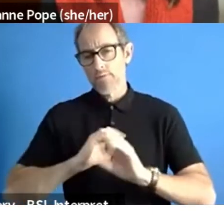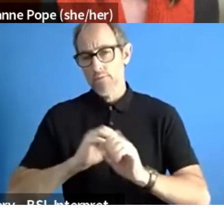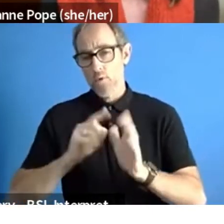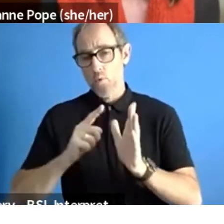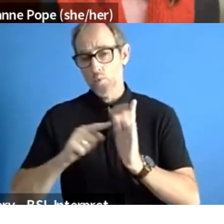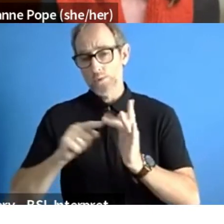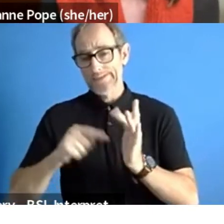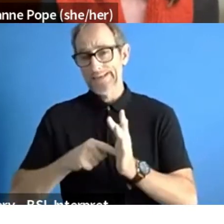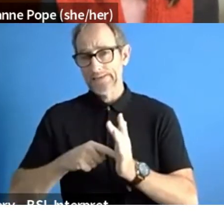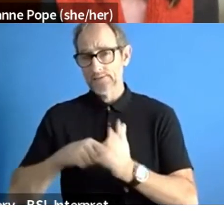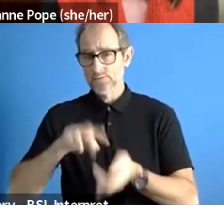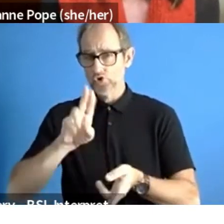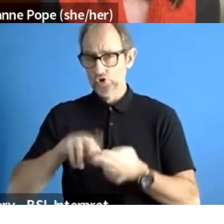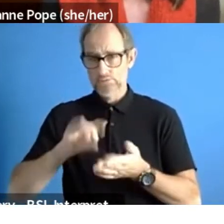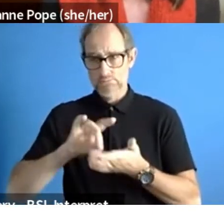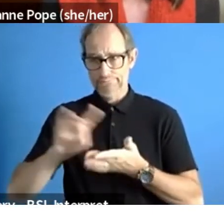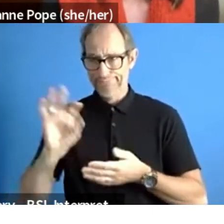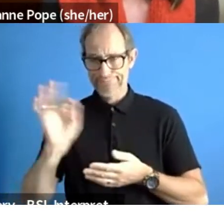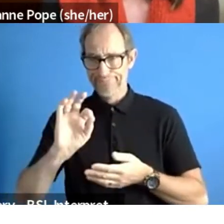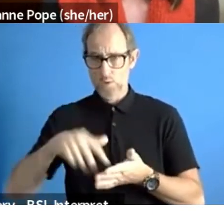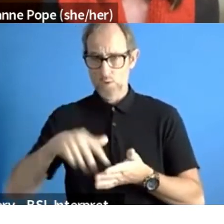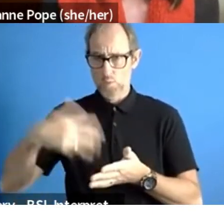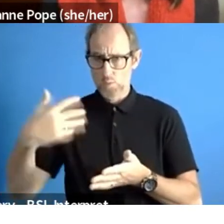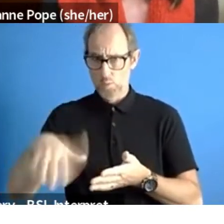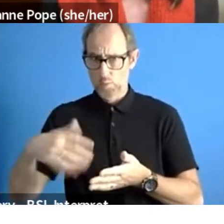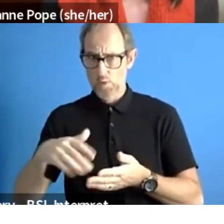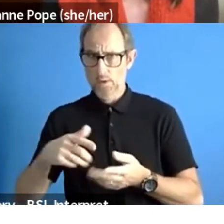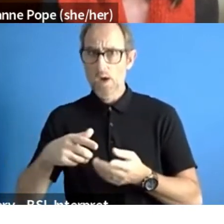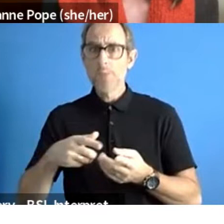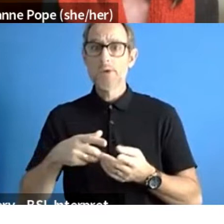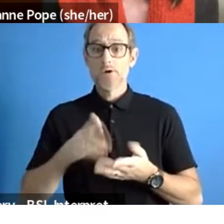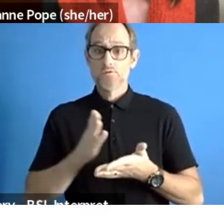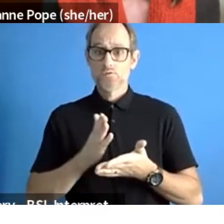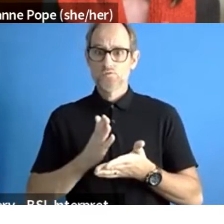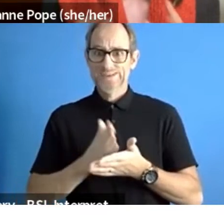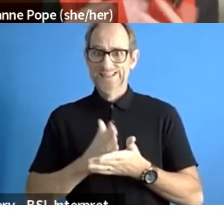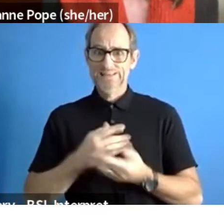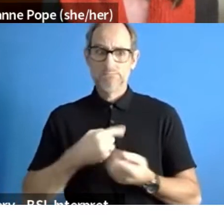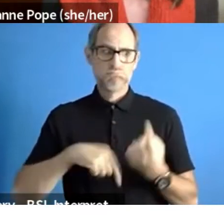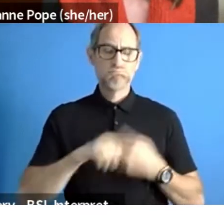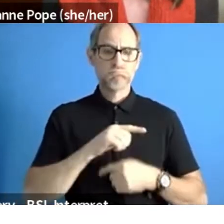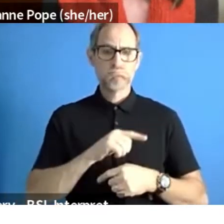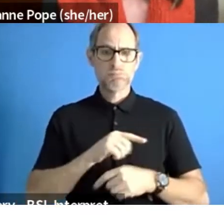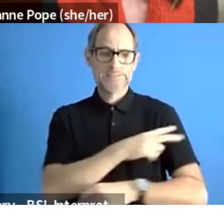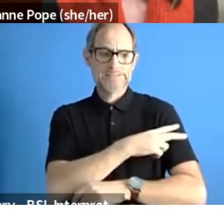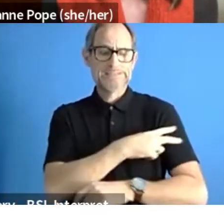pricey but without the expertise in house, we couldn't have gotten through much of it.